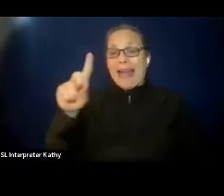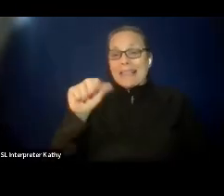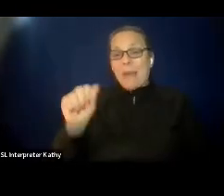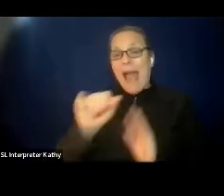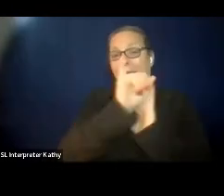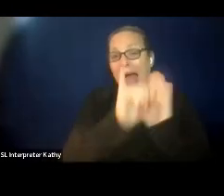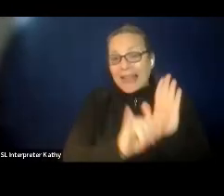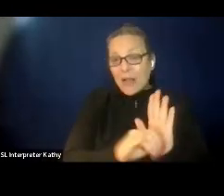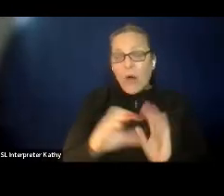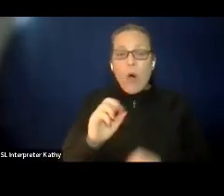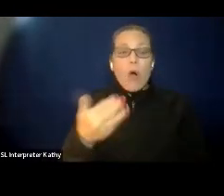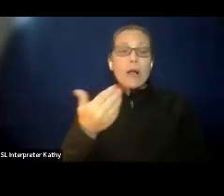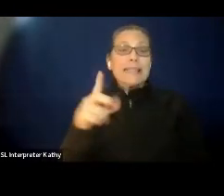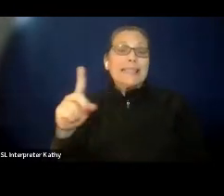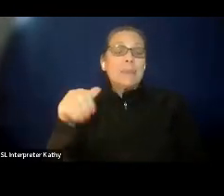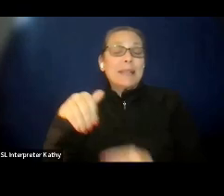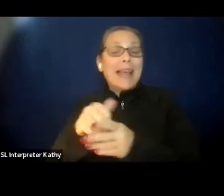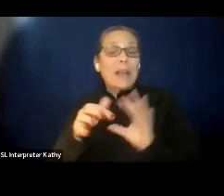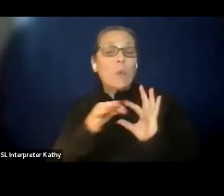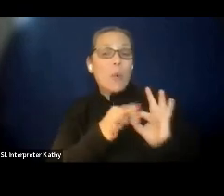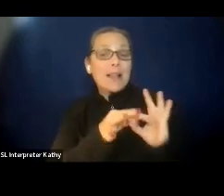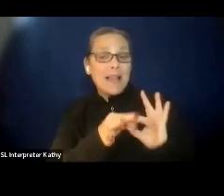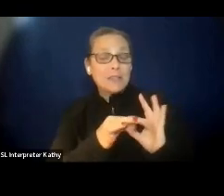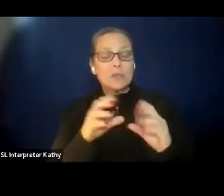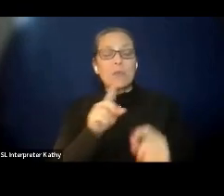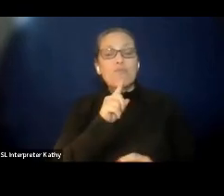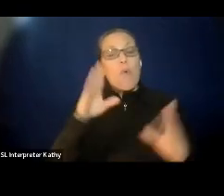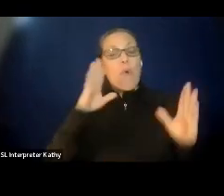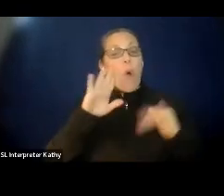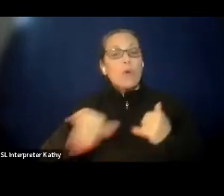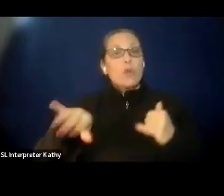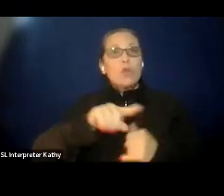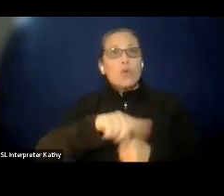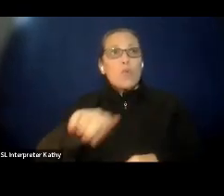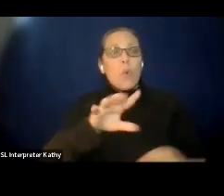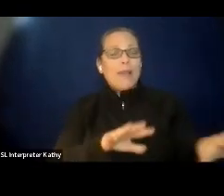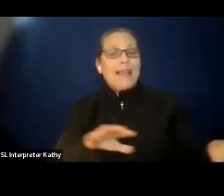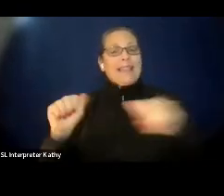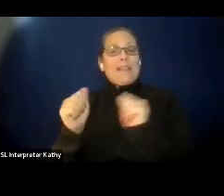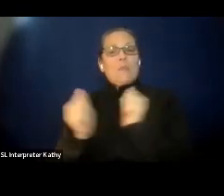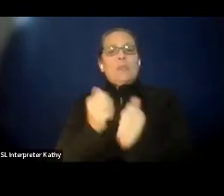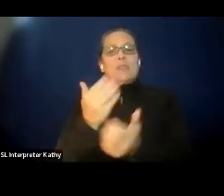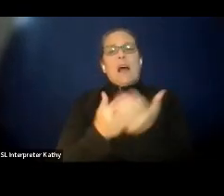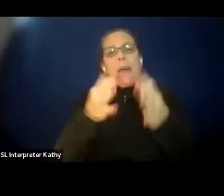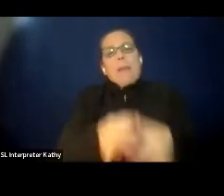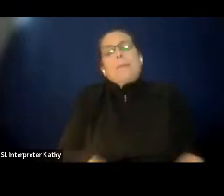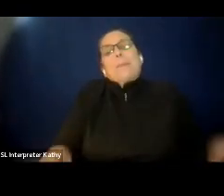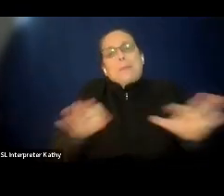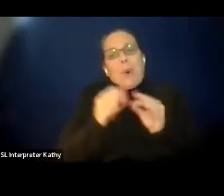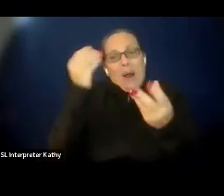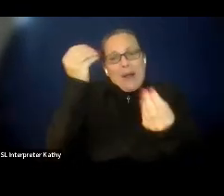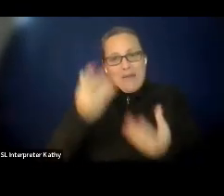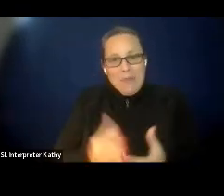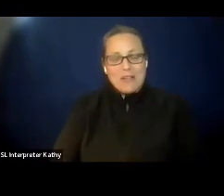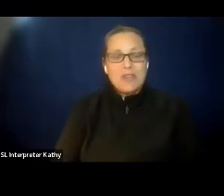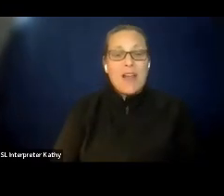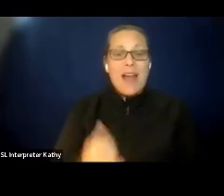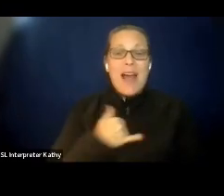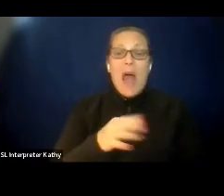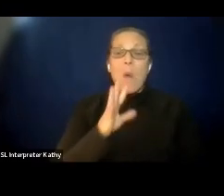understanding of disability and disability identity or disability in your relationships. So I hope that you will take away some